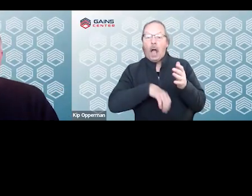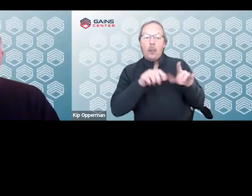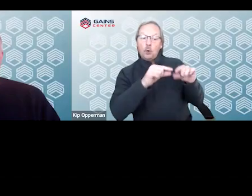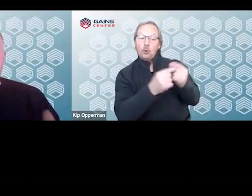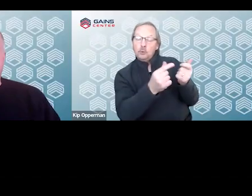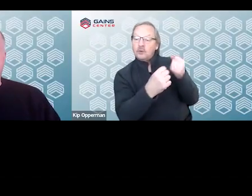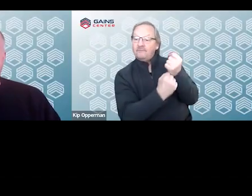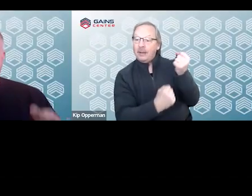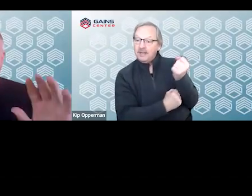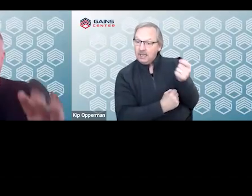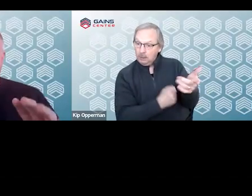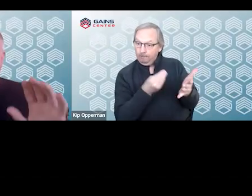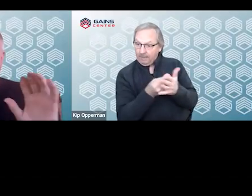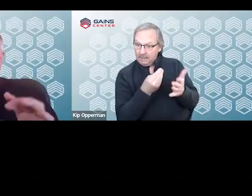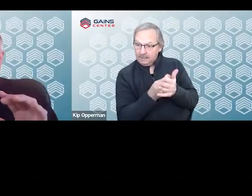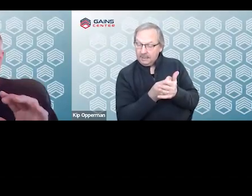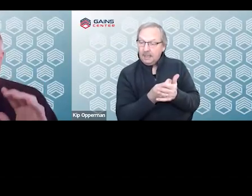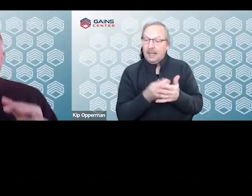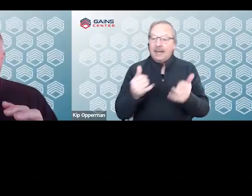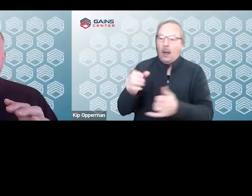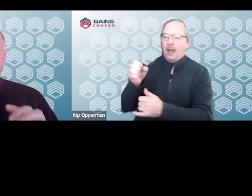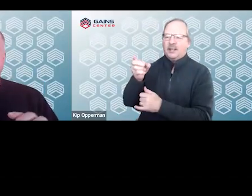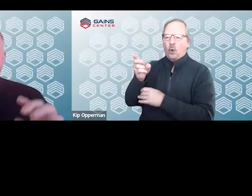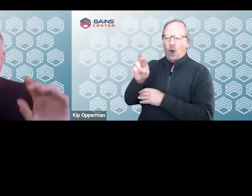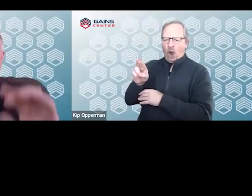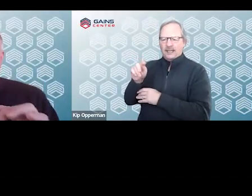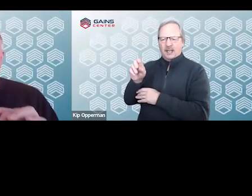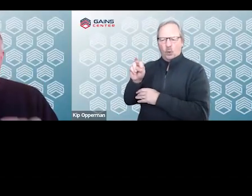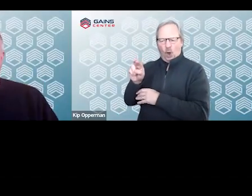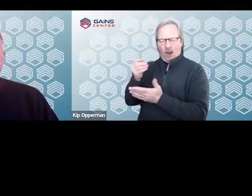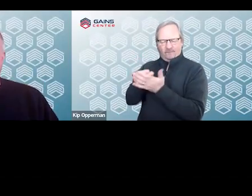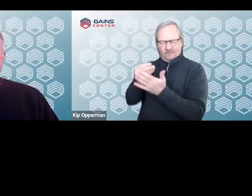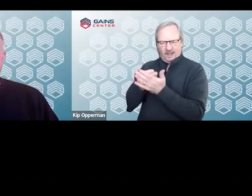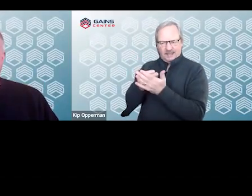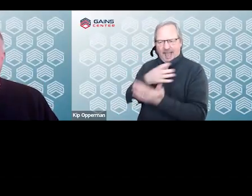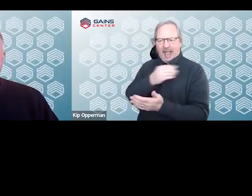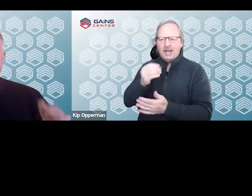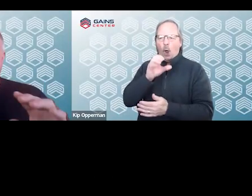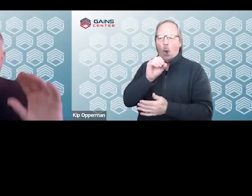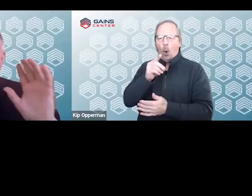I would say right now the SOR and TOR funds and opioid settlement funds